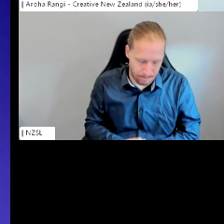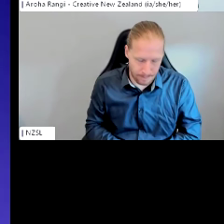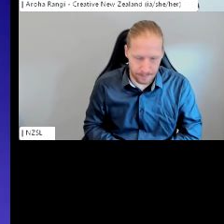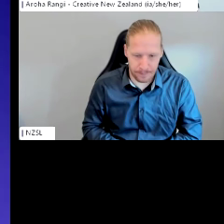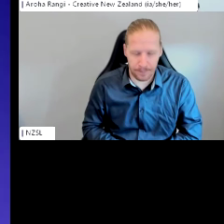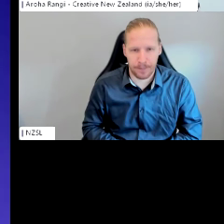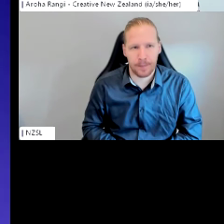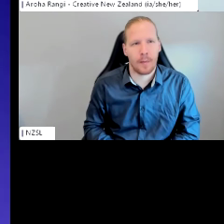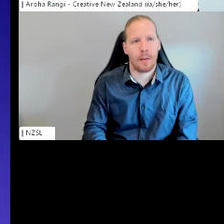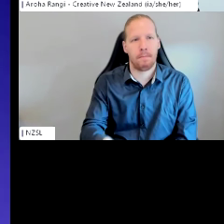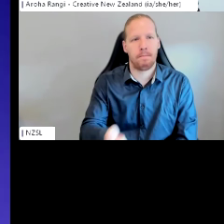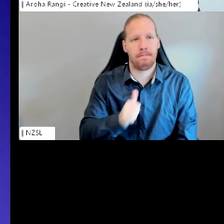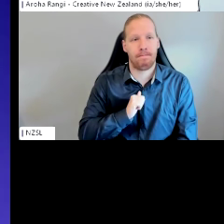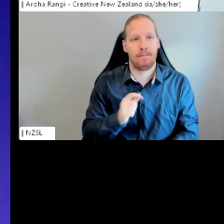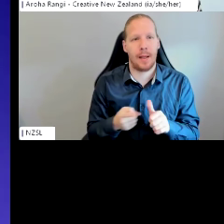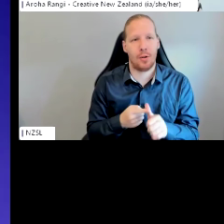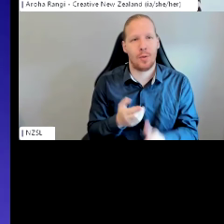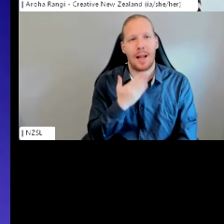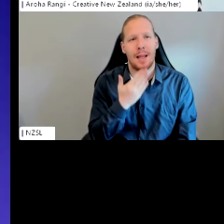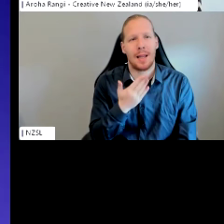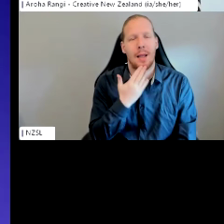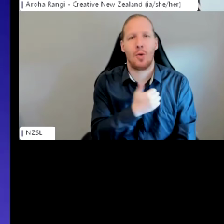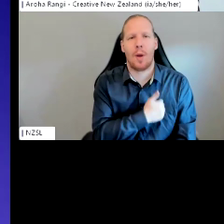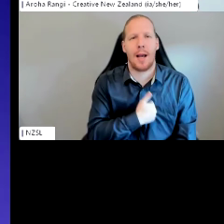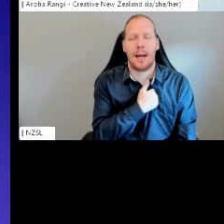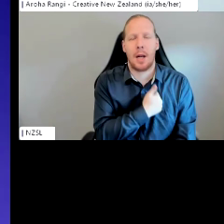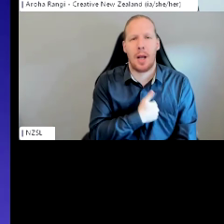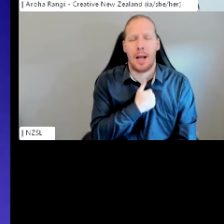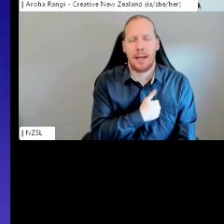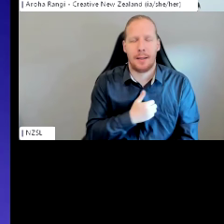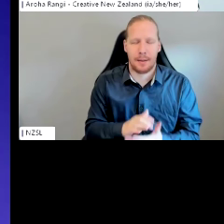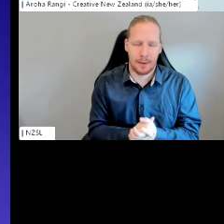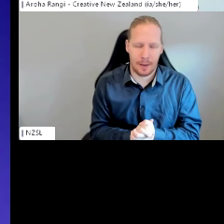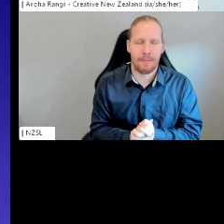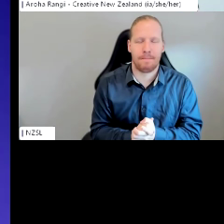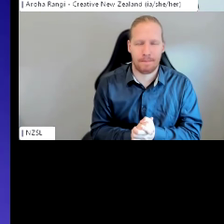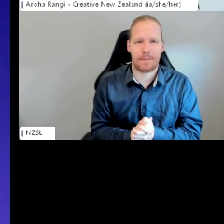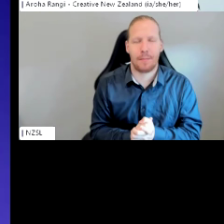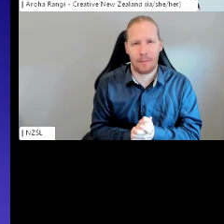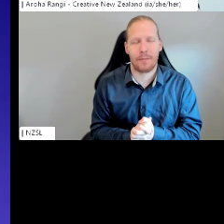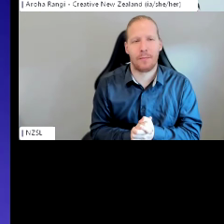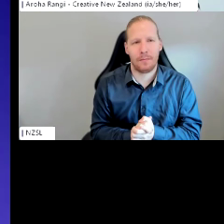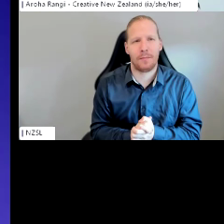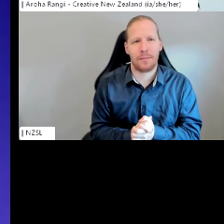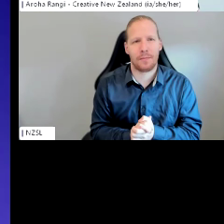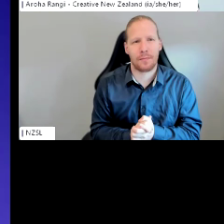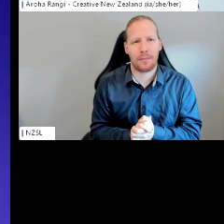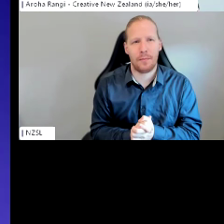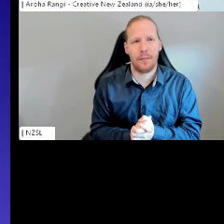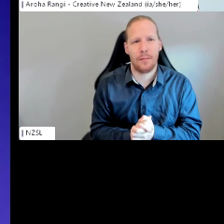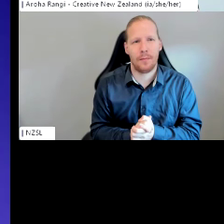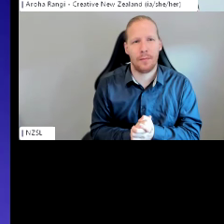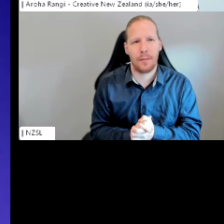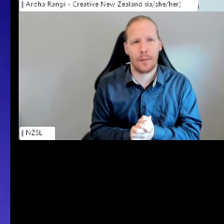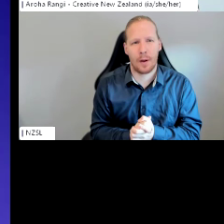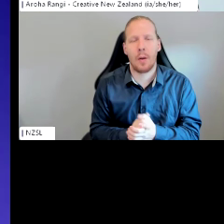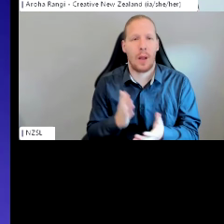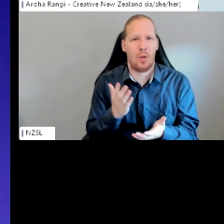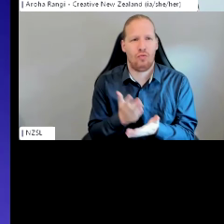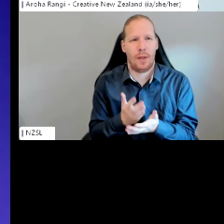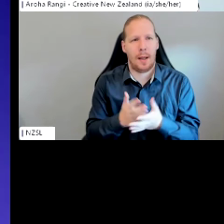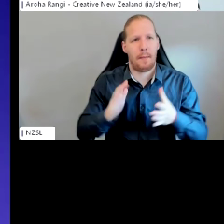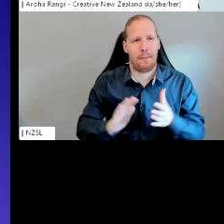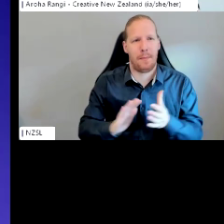Thank you so much. I'm Really delighted to be here. It's a real pleasure to be able to